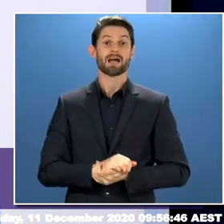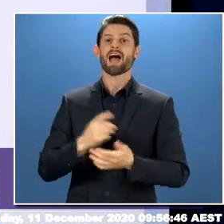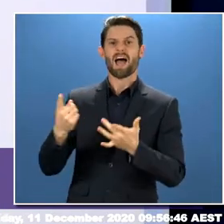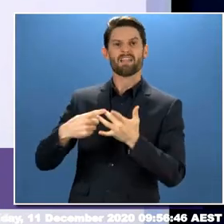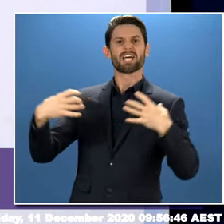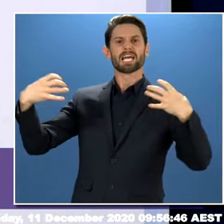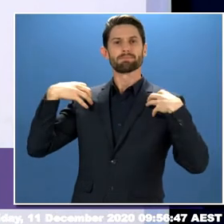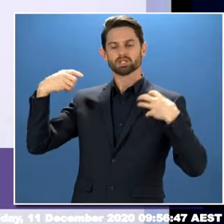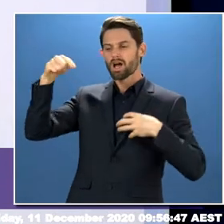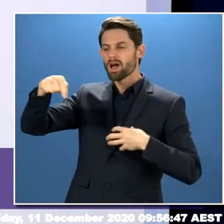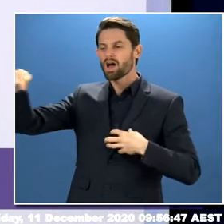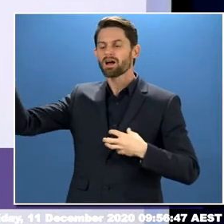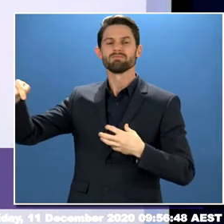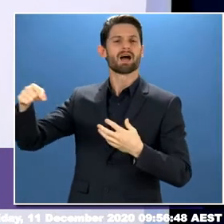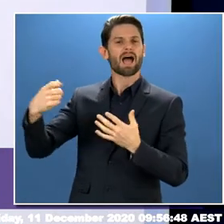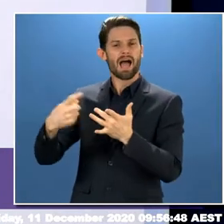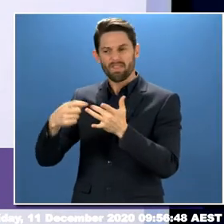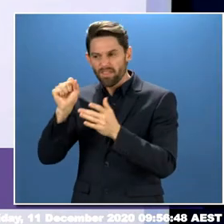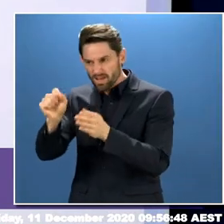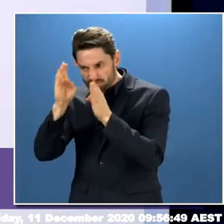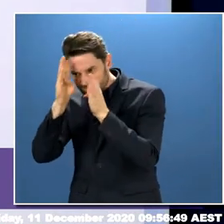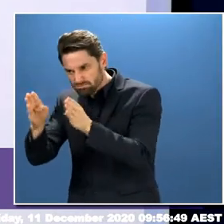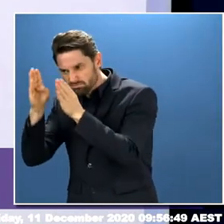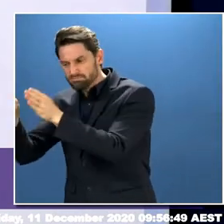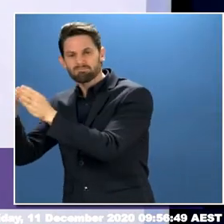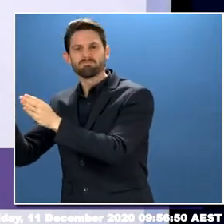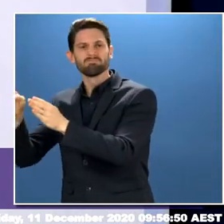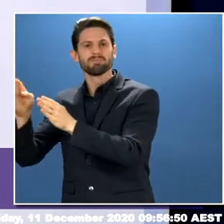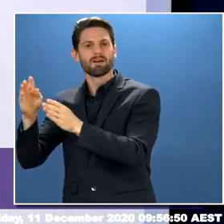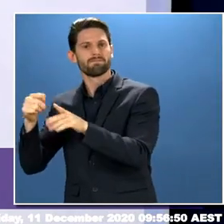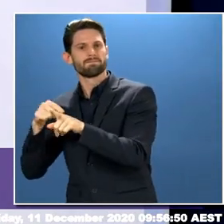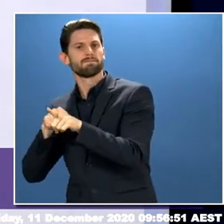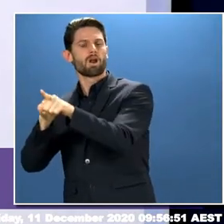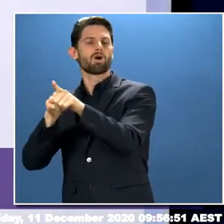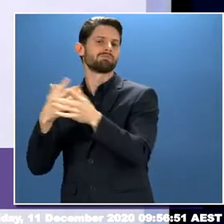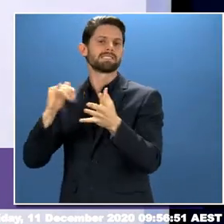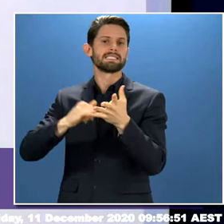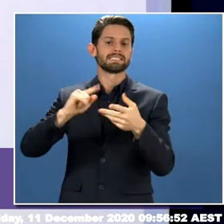other subject matters also reflective of legislation, Sex Discrimination Act,